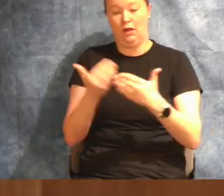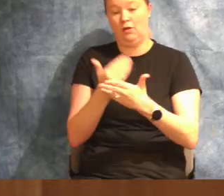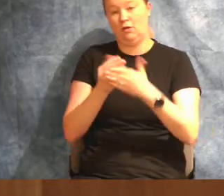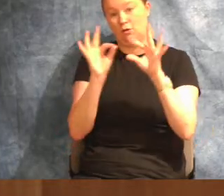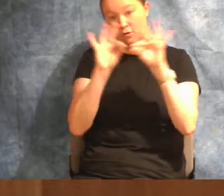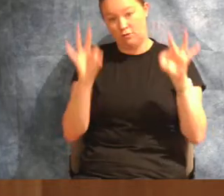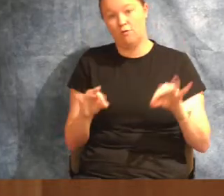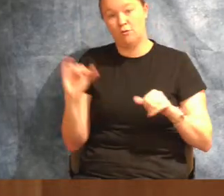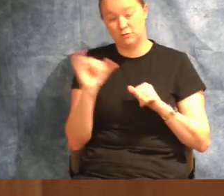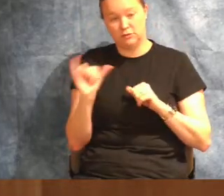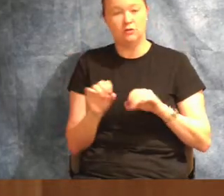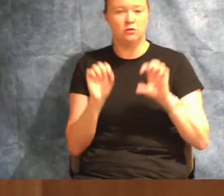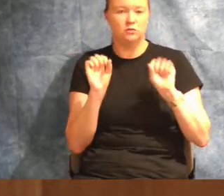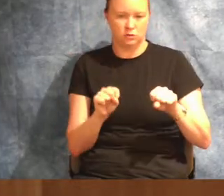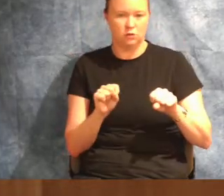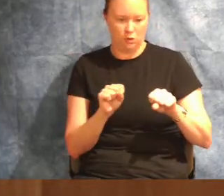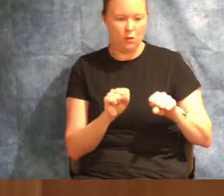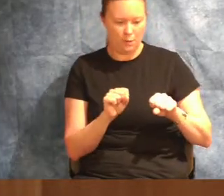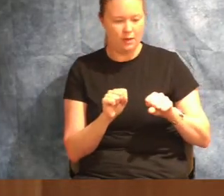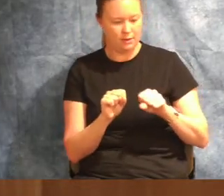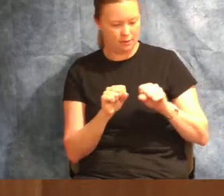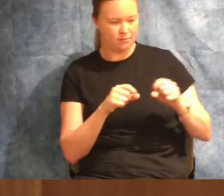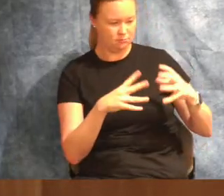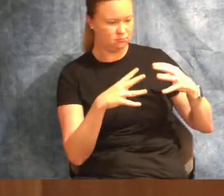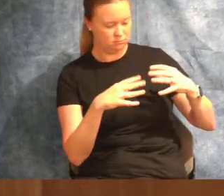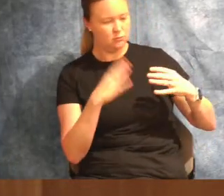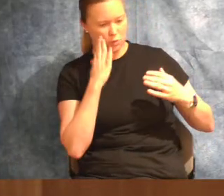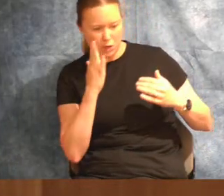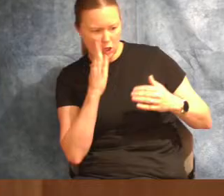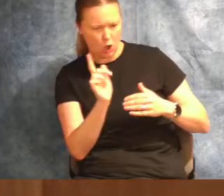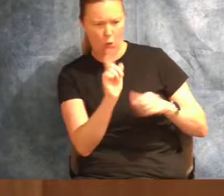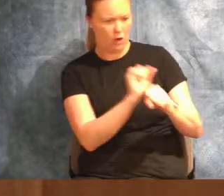so that we can be accountable for our employees when they're not here. we know where they are,